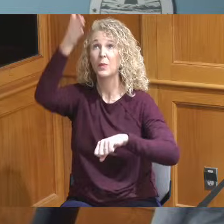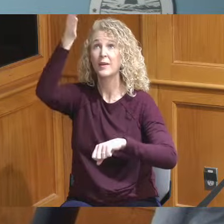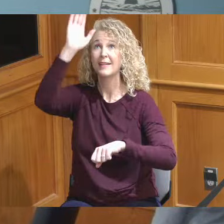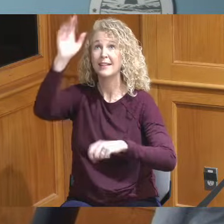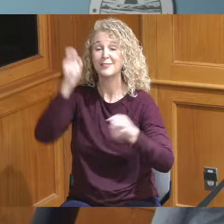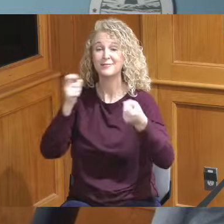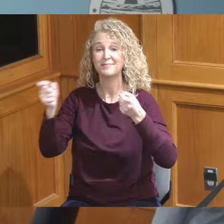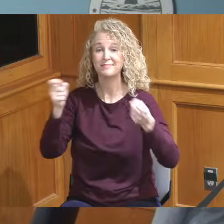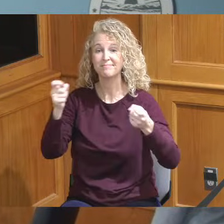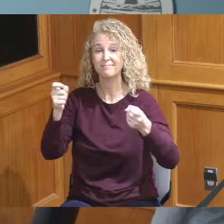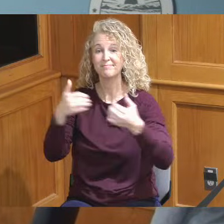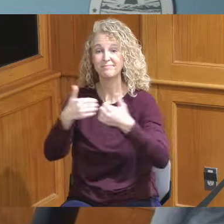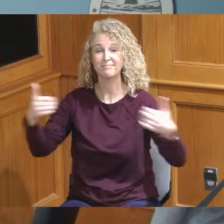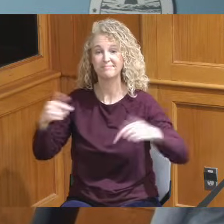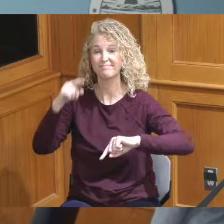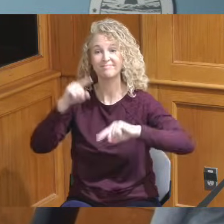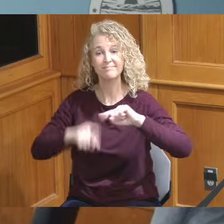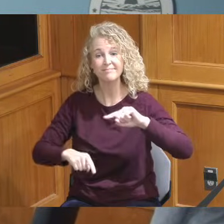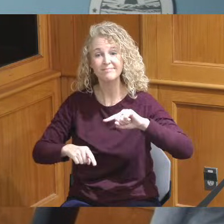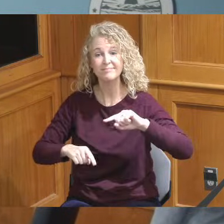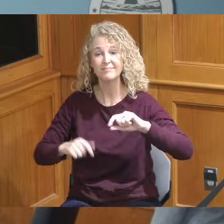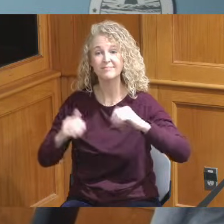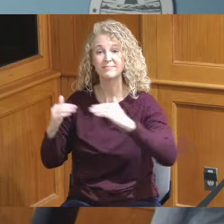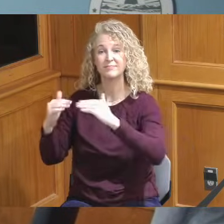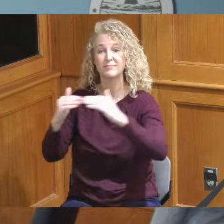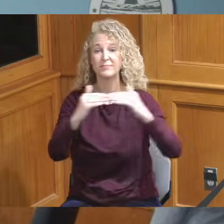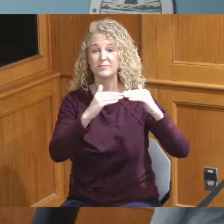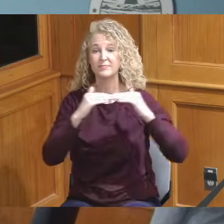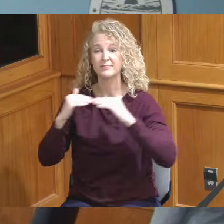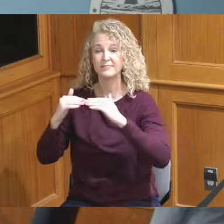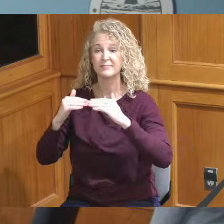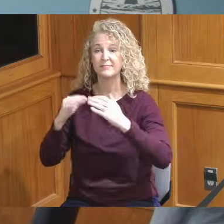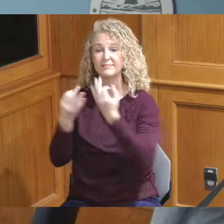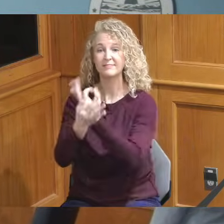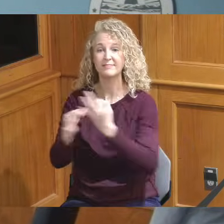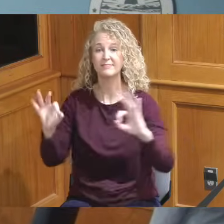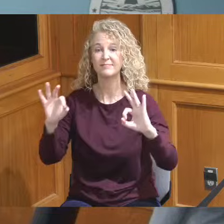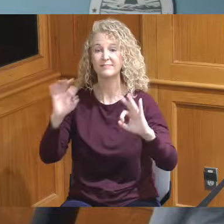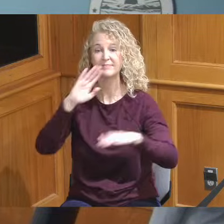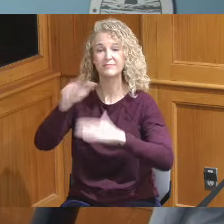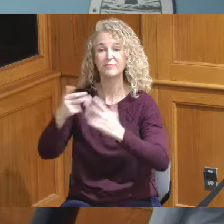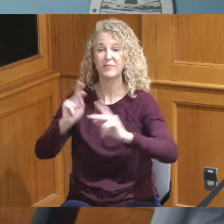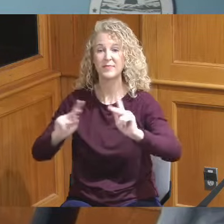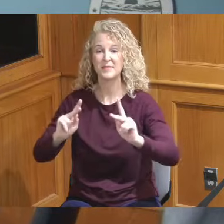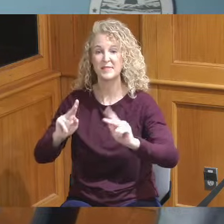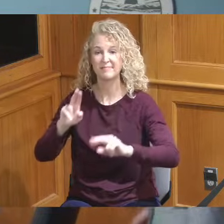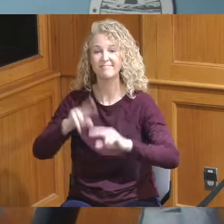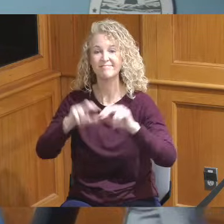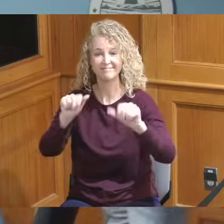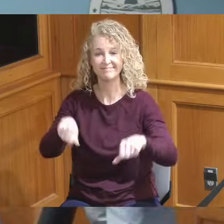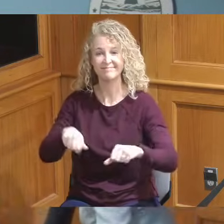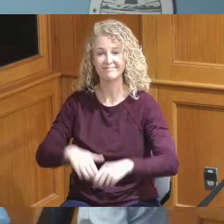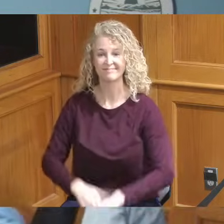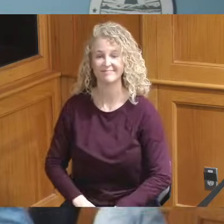one nation under God, indivisible, with liberty and justice for all.